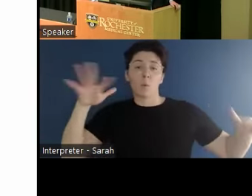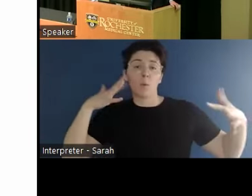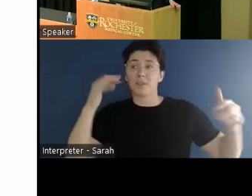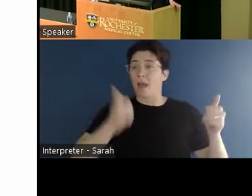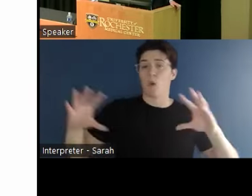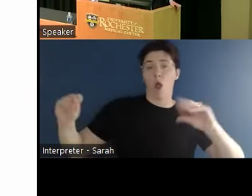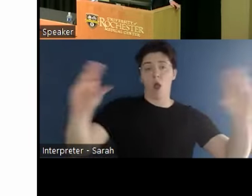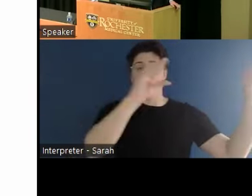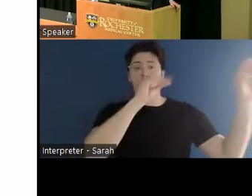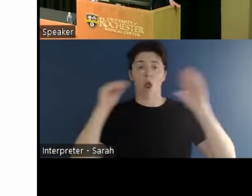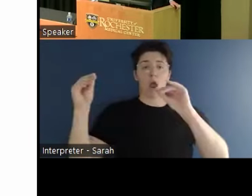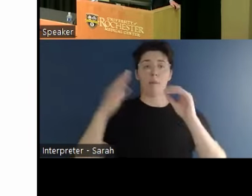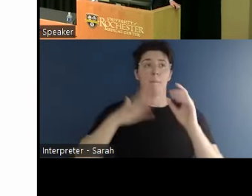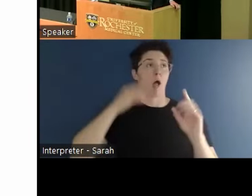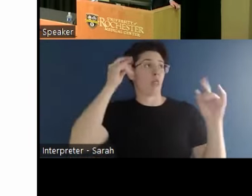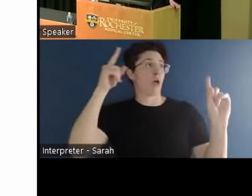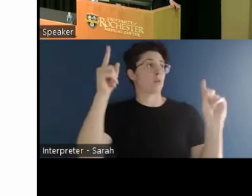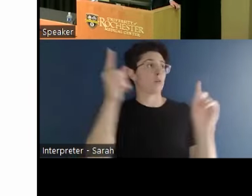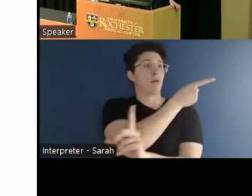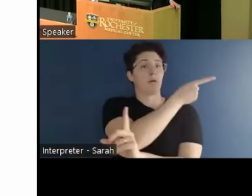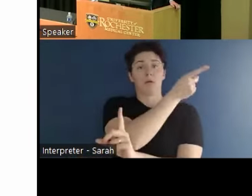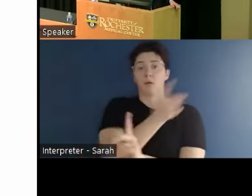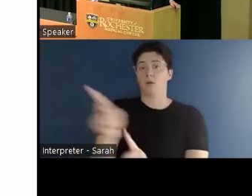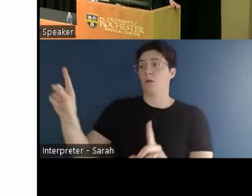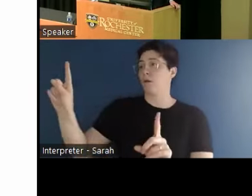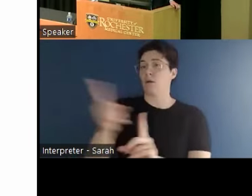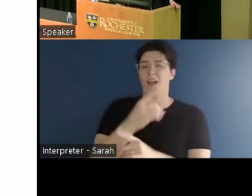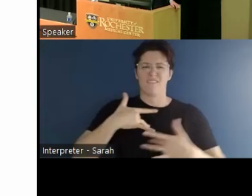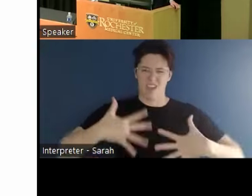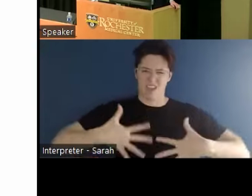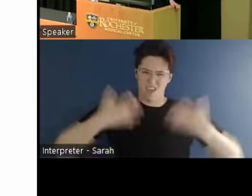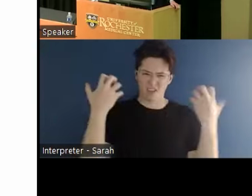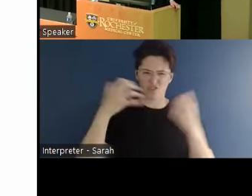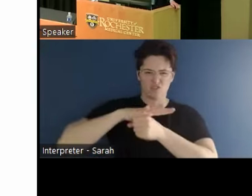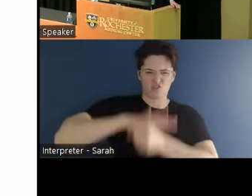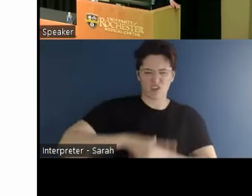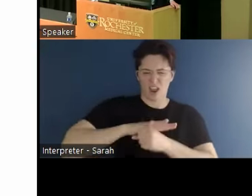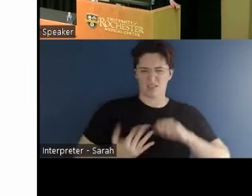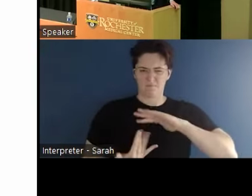my thoughts go this way and that way and I feel anger and stress fueling up I want to